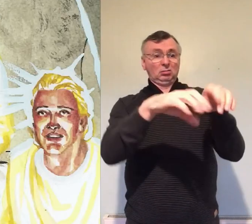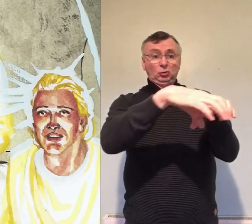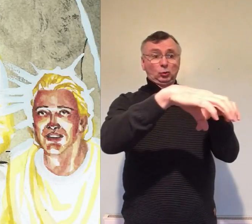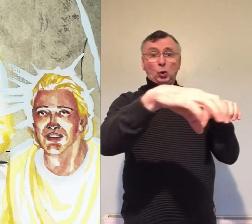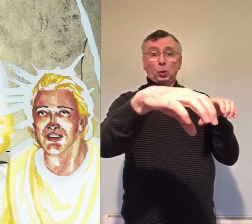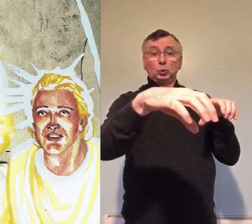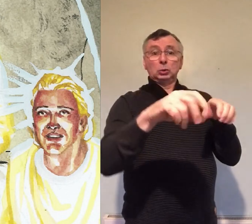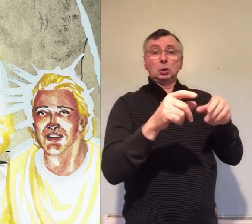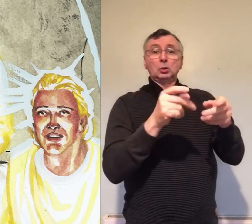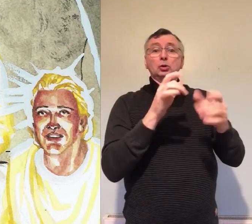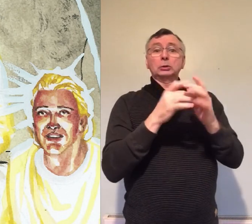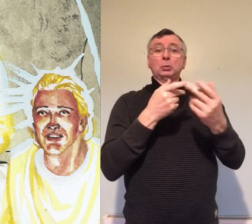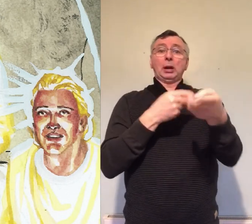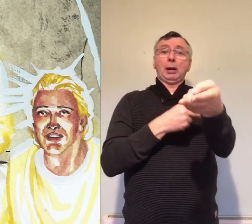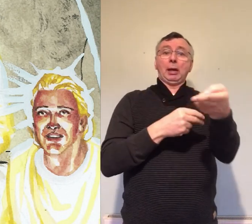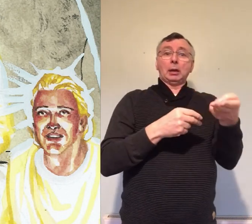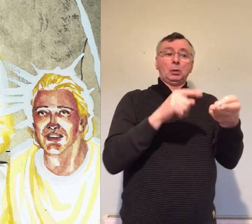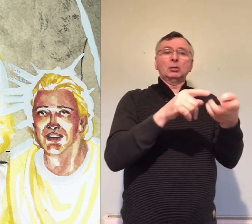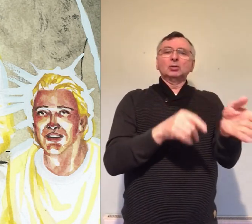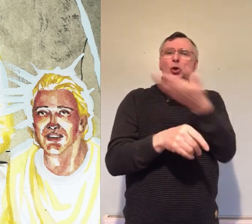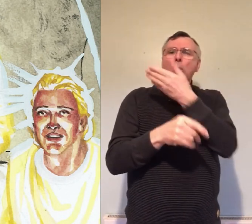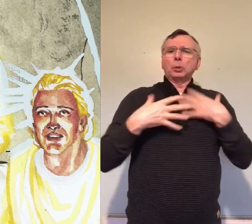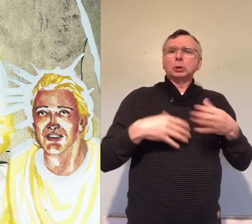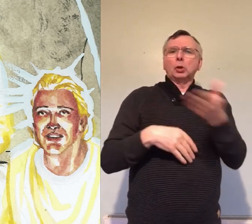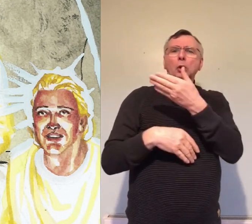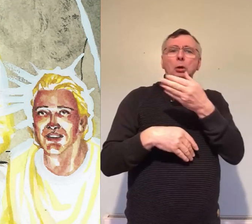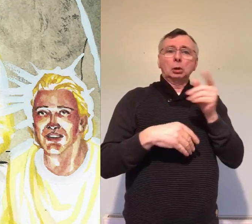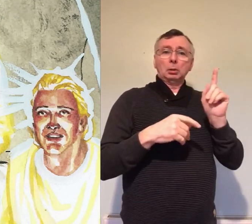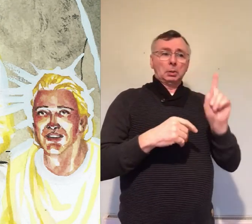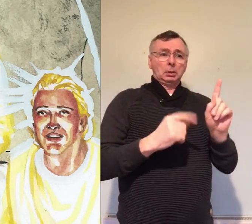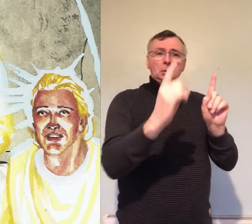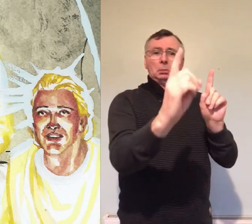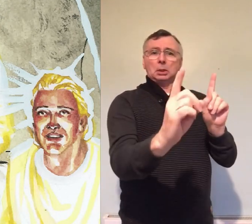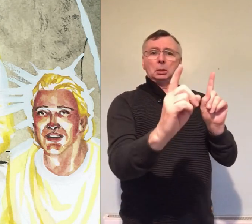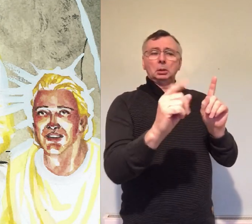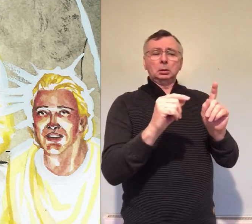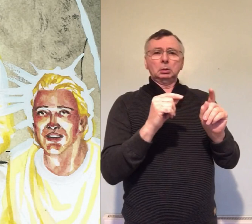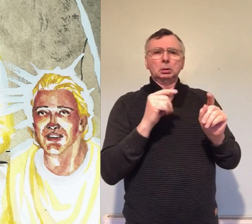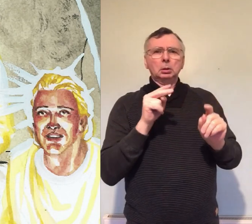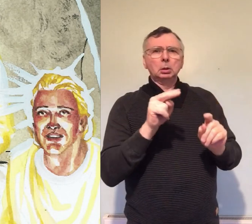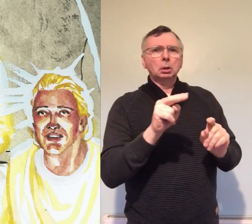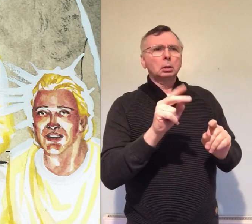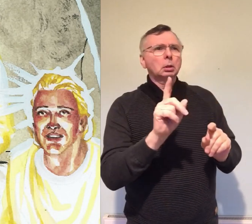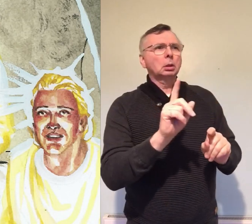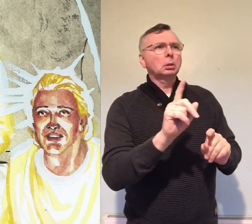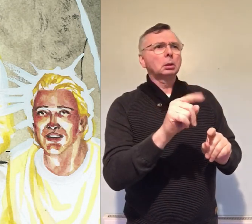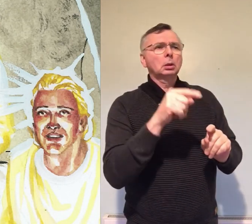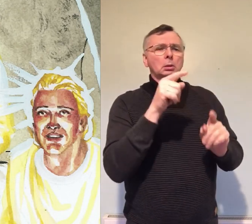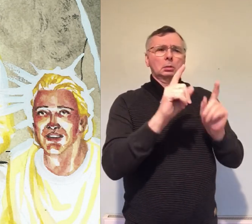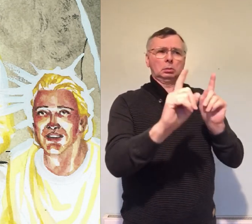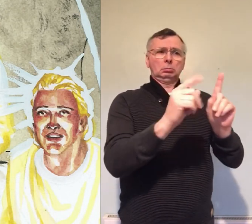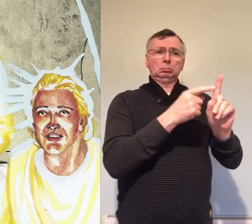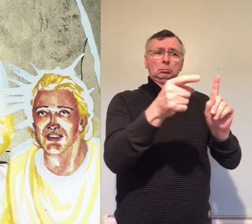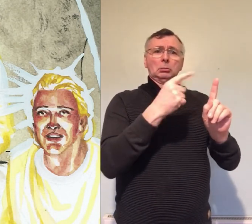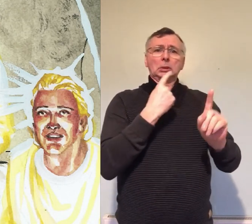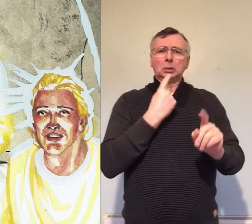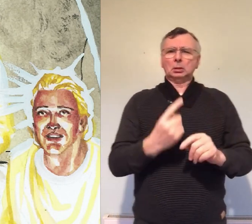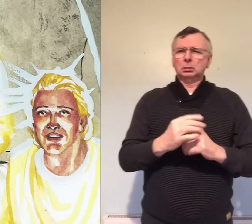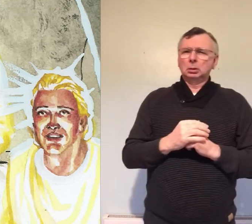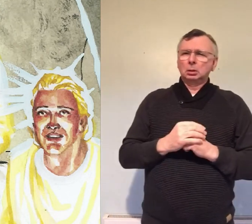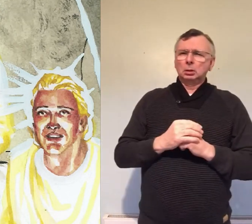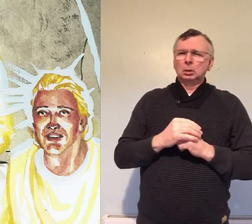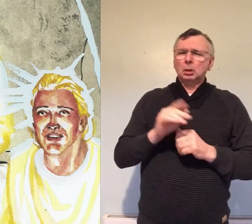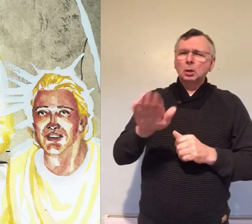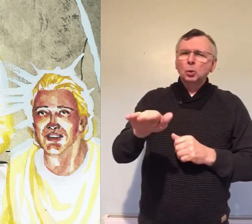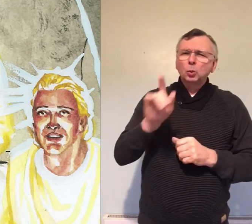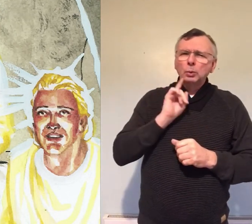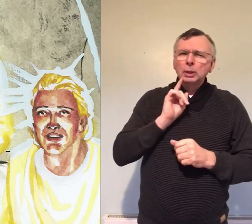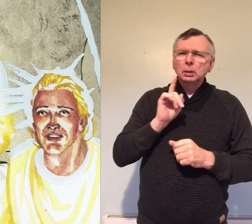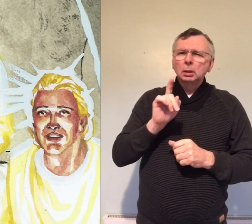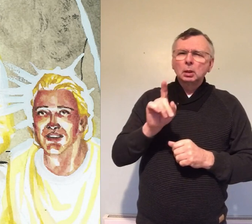body had been one at the head and the other at the foot Master woman why are you crying